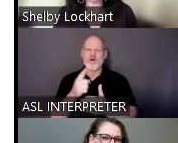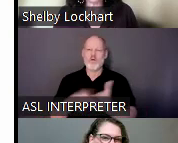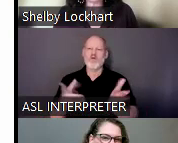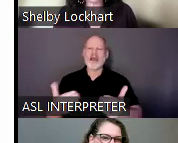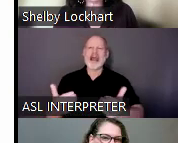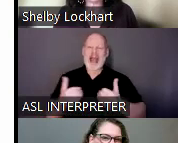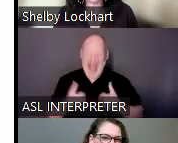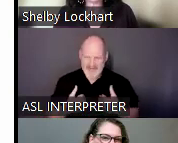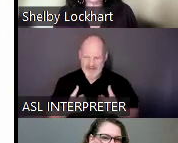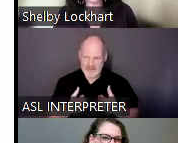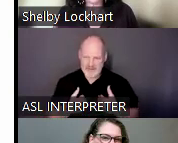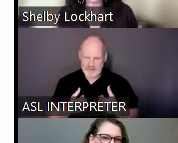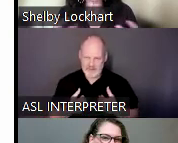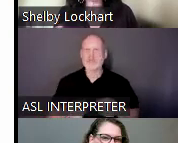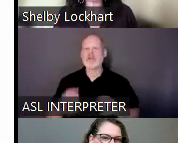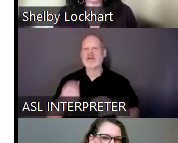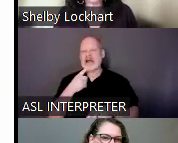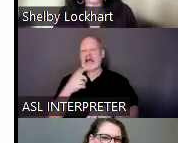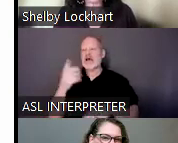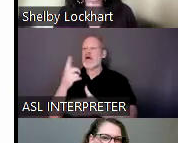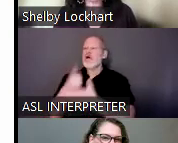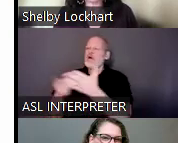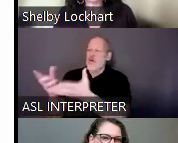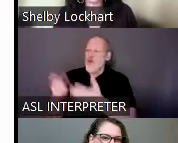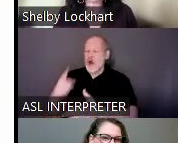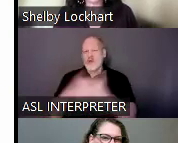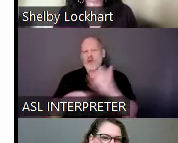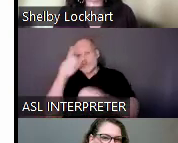what do you notice and what do you wonder, and let's get really curious and start asking some